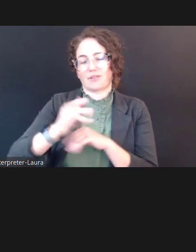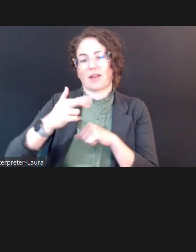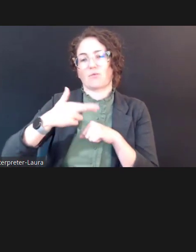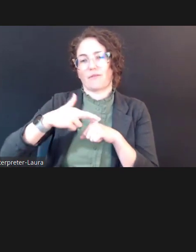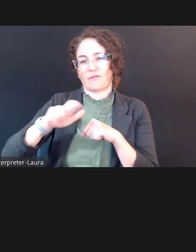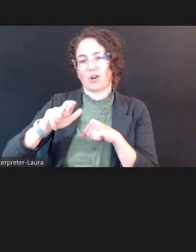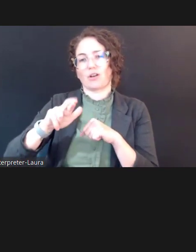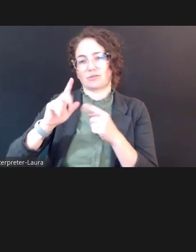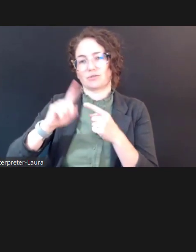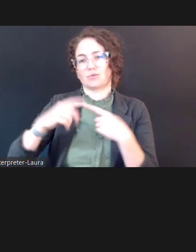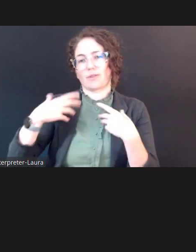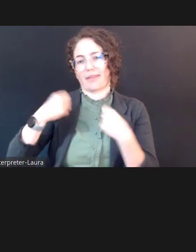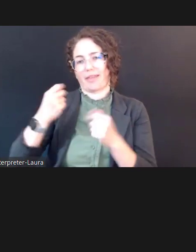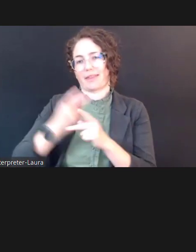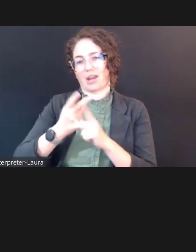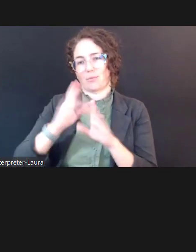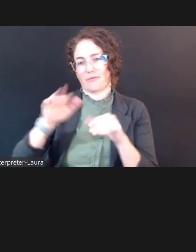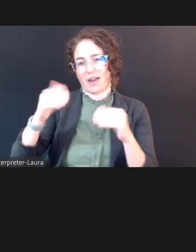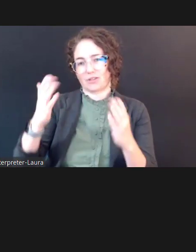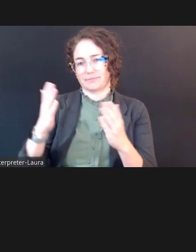So, keep that in mind and make sure that next step is always